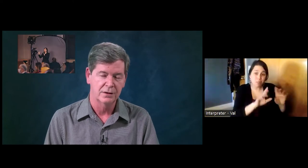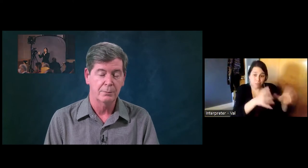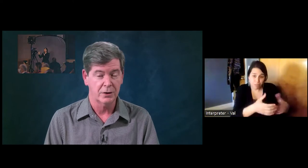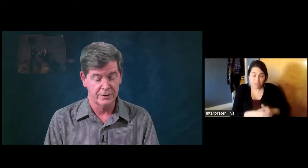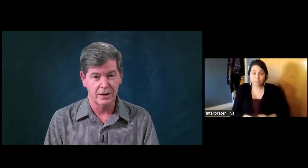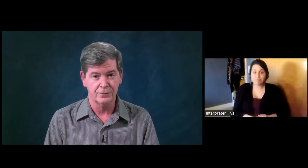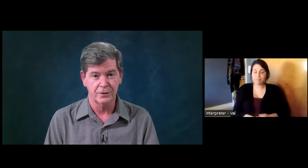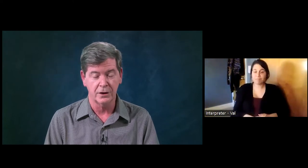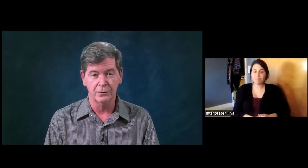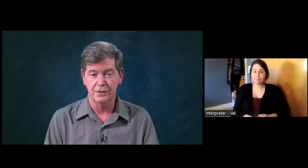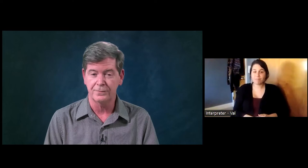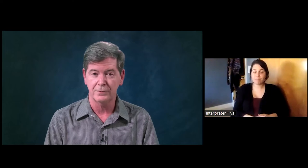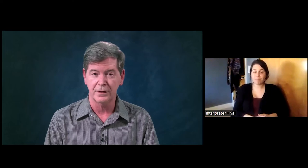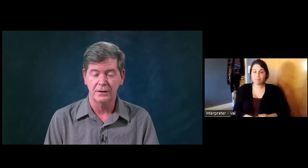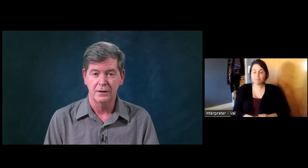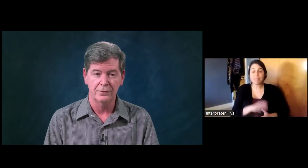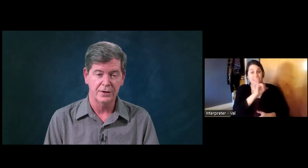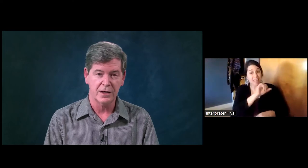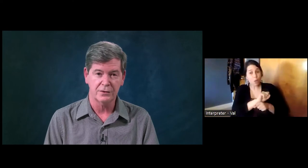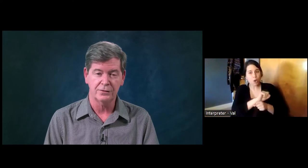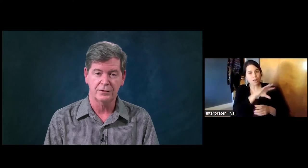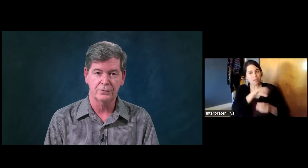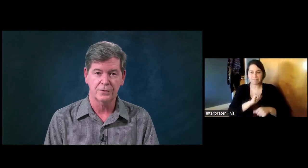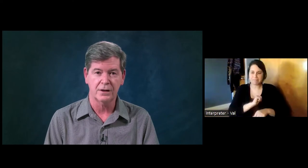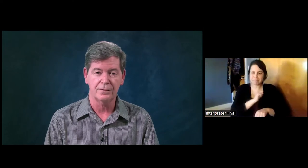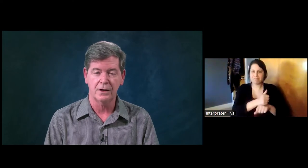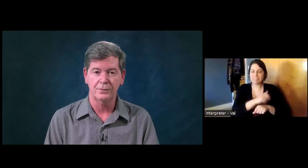part of that effort included the founding of the national center for deaf health